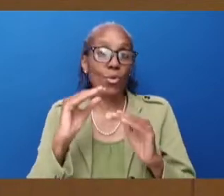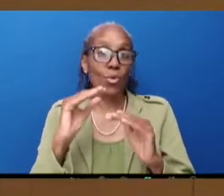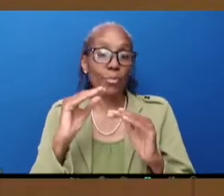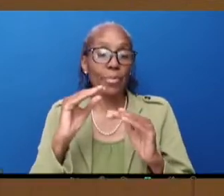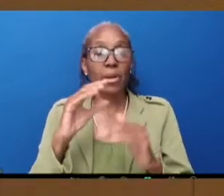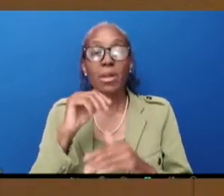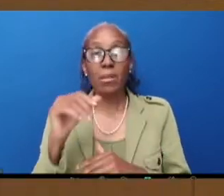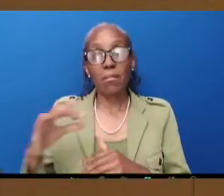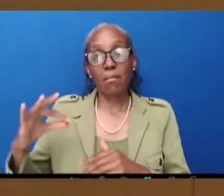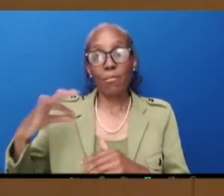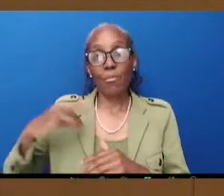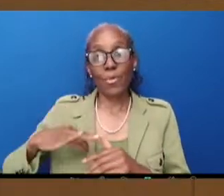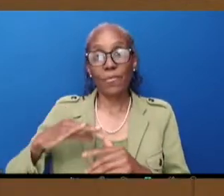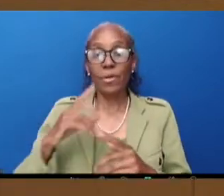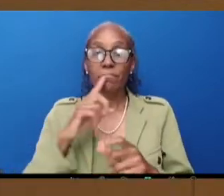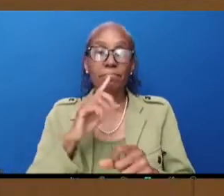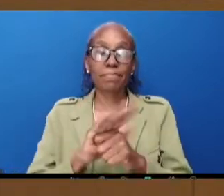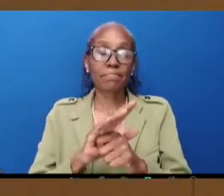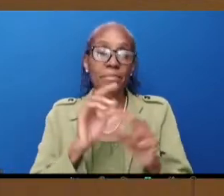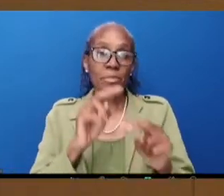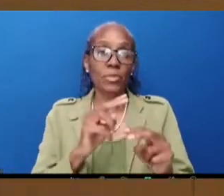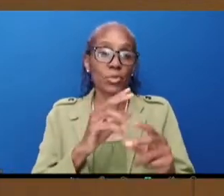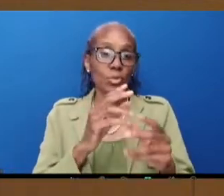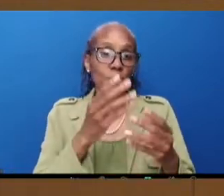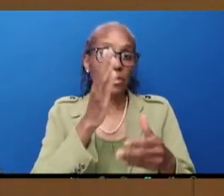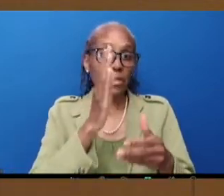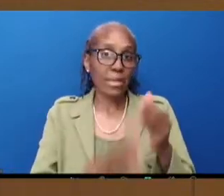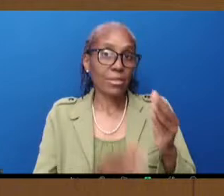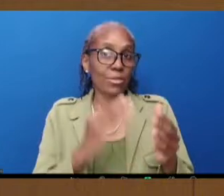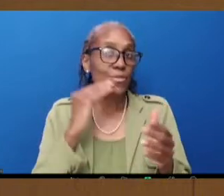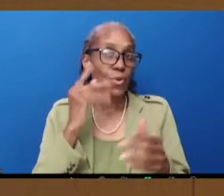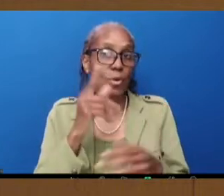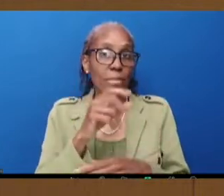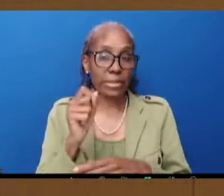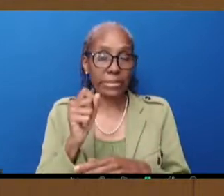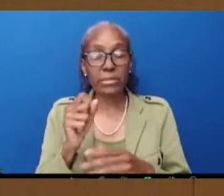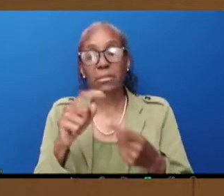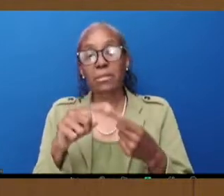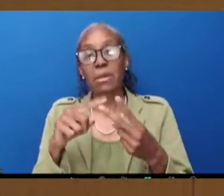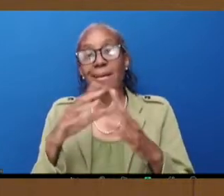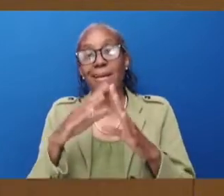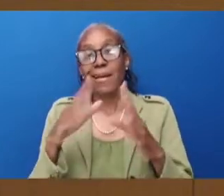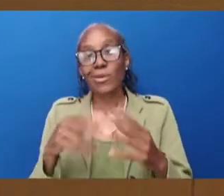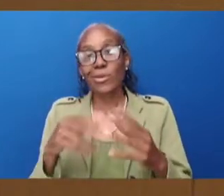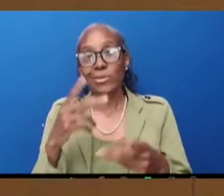COMMITMENT, A NONPROFIT